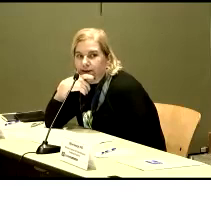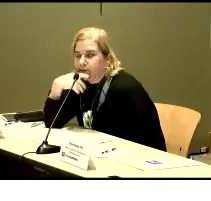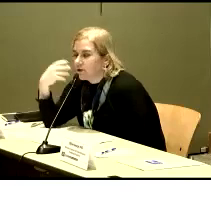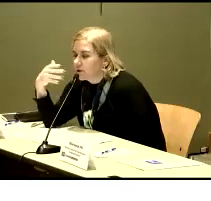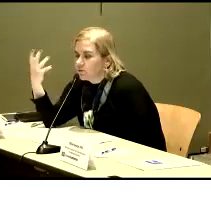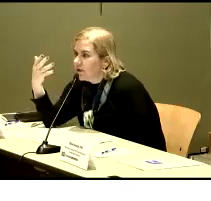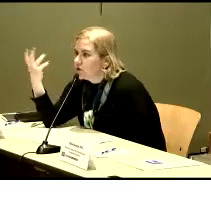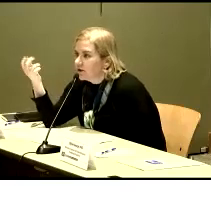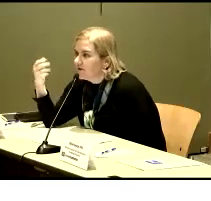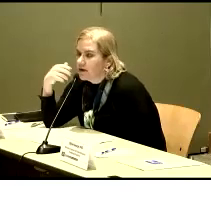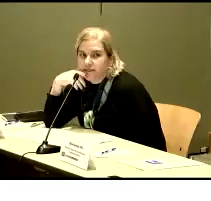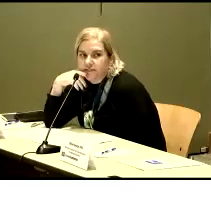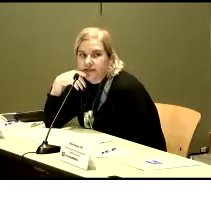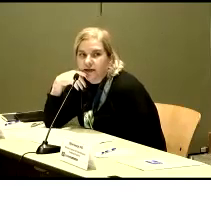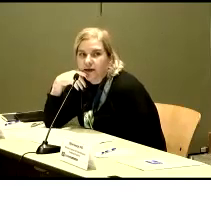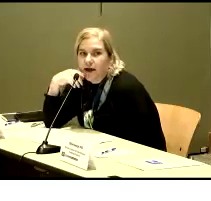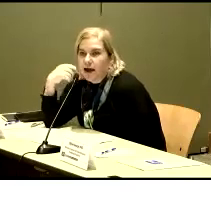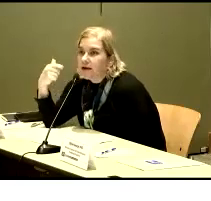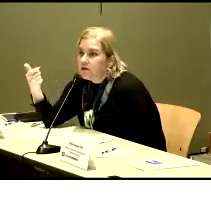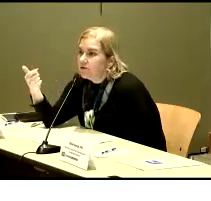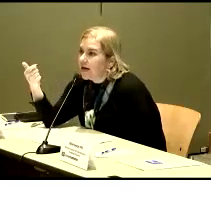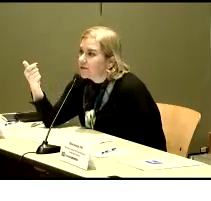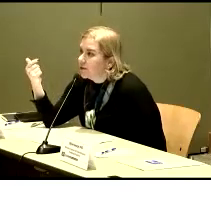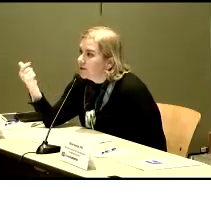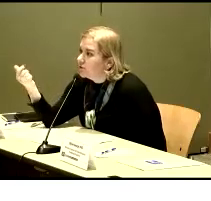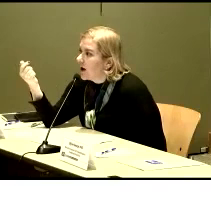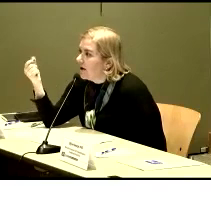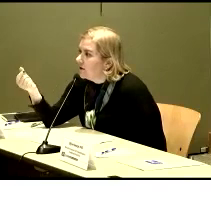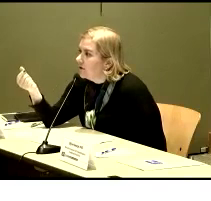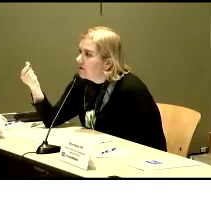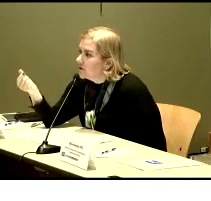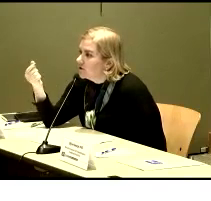to look at some regional level ACEs data and then use that to really drive interventions